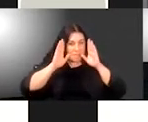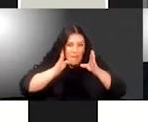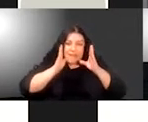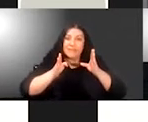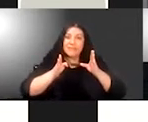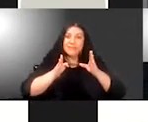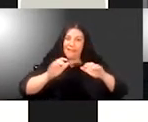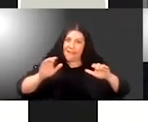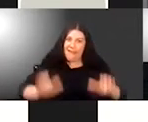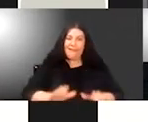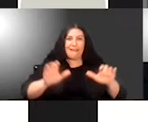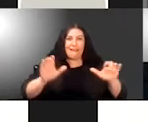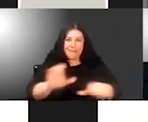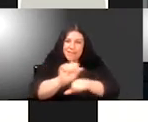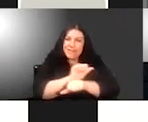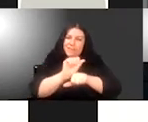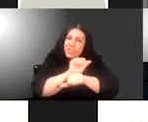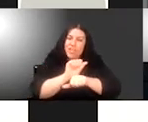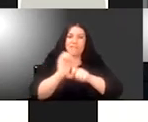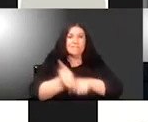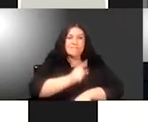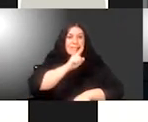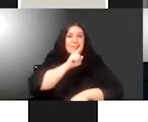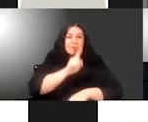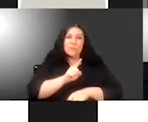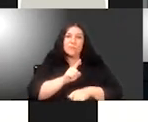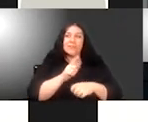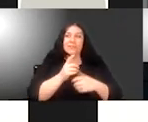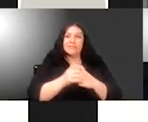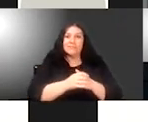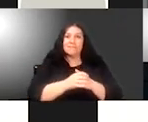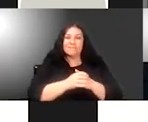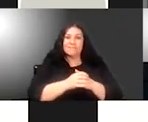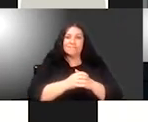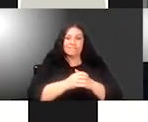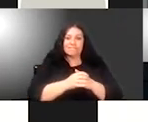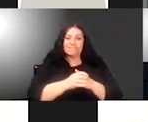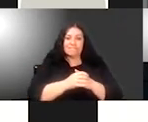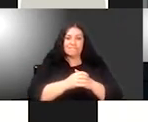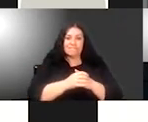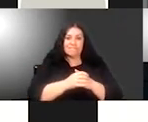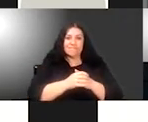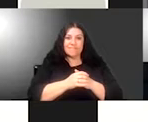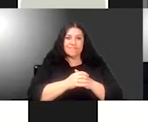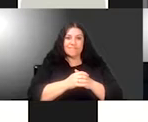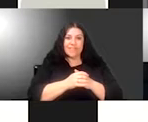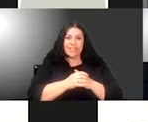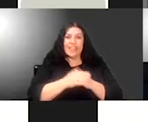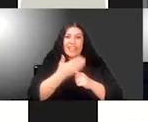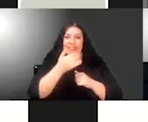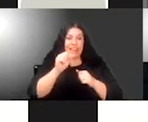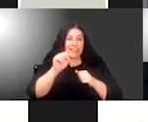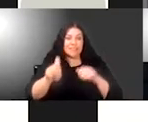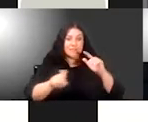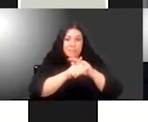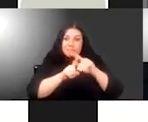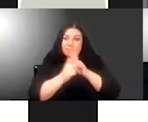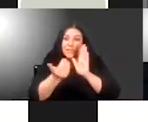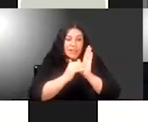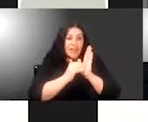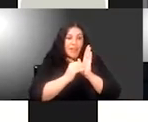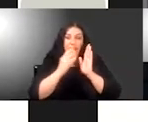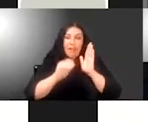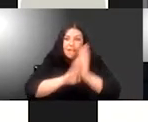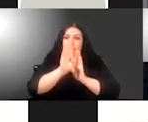And as we put our society together here in the U.S. and around the world, that disabled people are not going down to the bottom of the discussion.